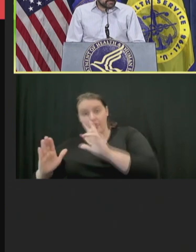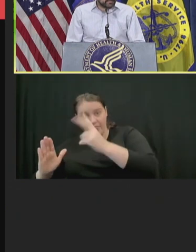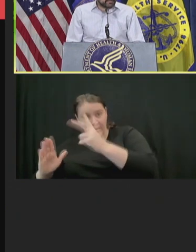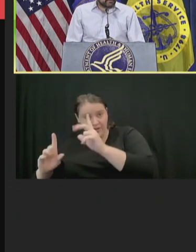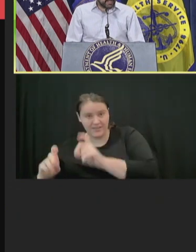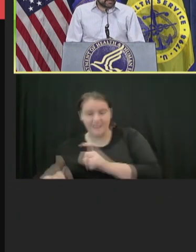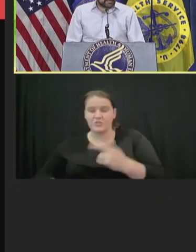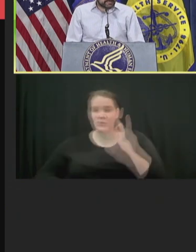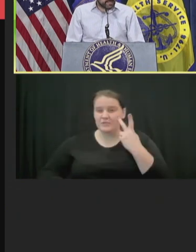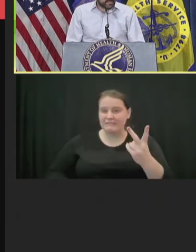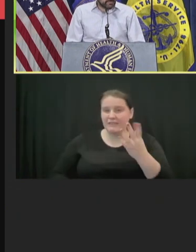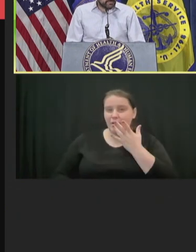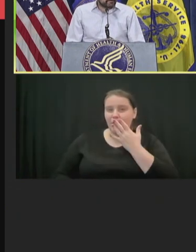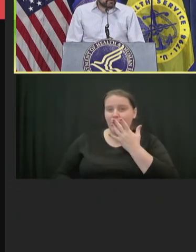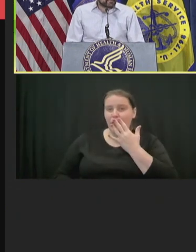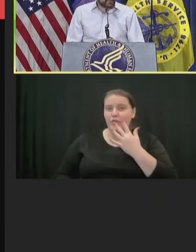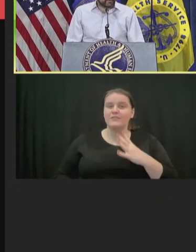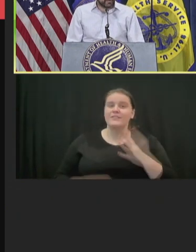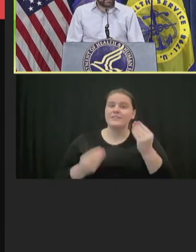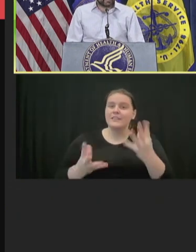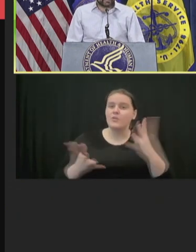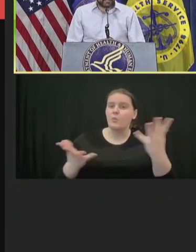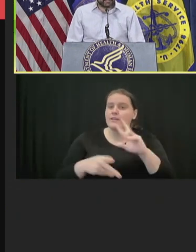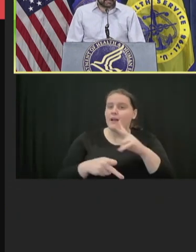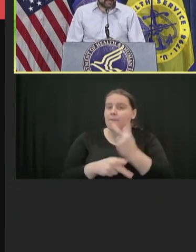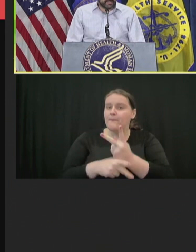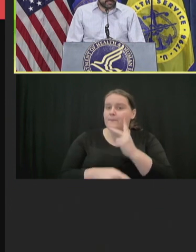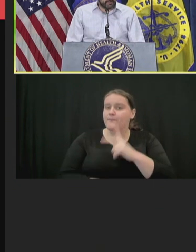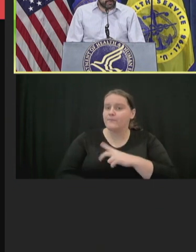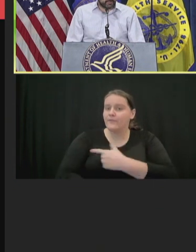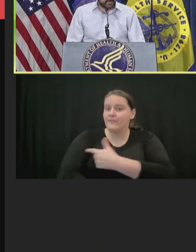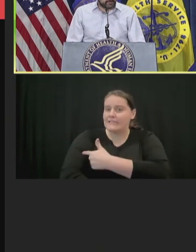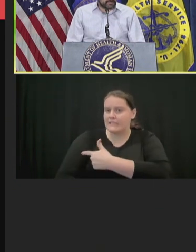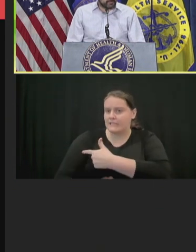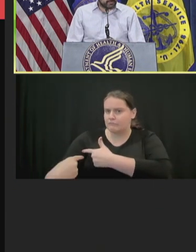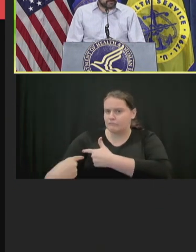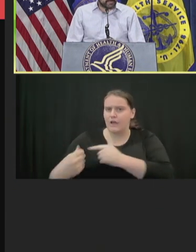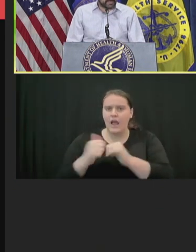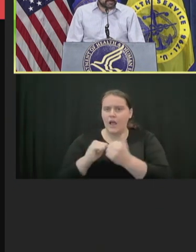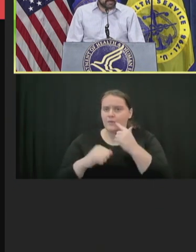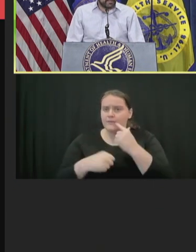you the vaccine type. So, as you take in this slide, I want to point out a couple of things.